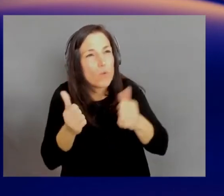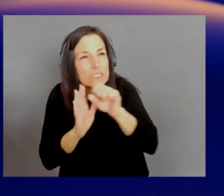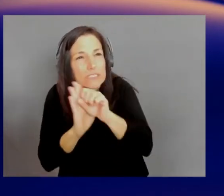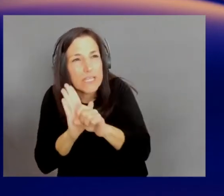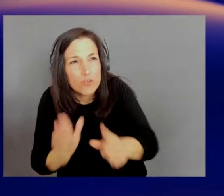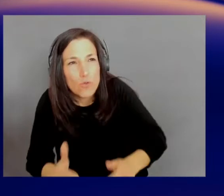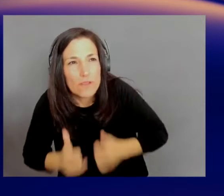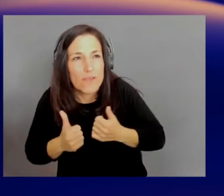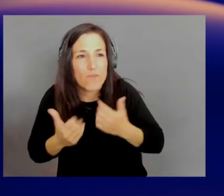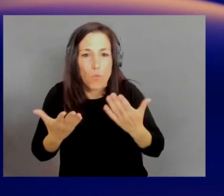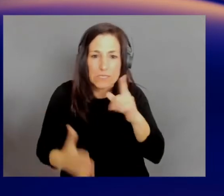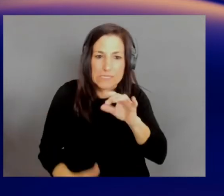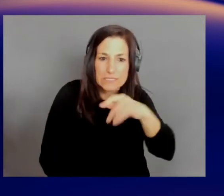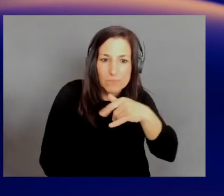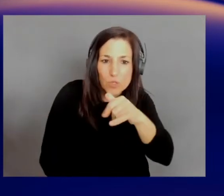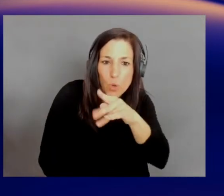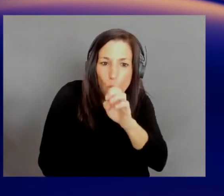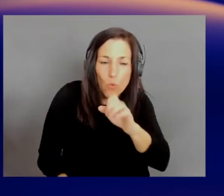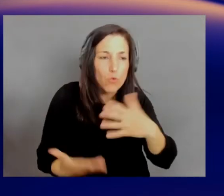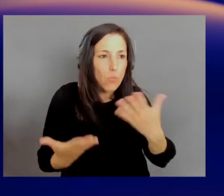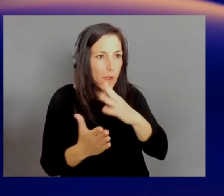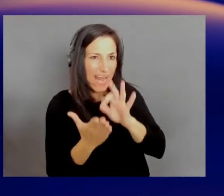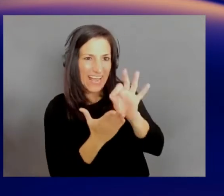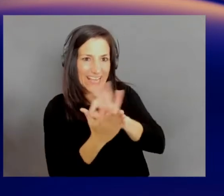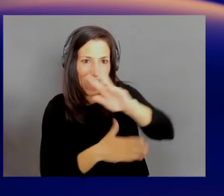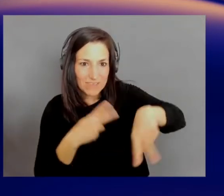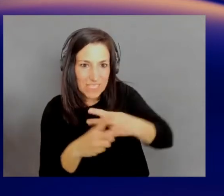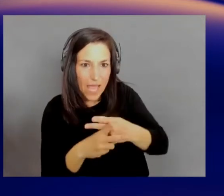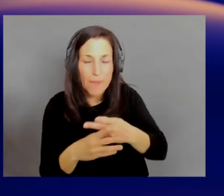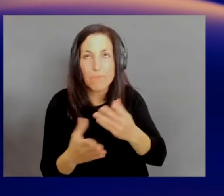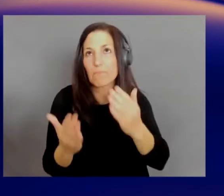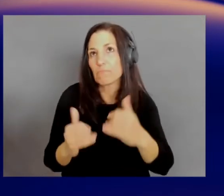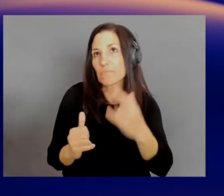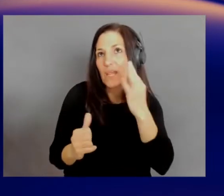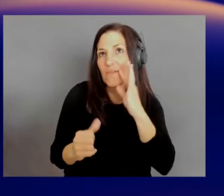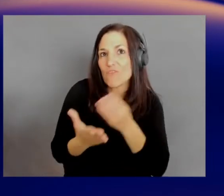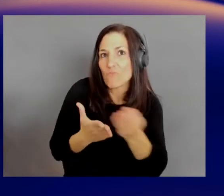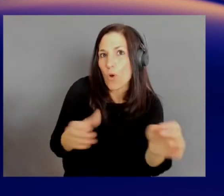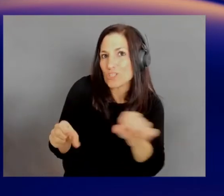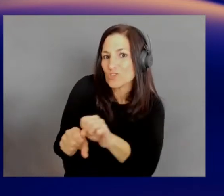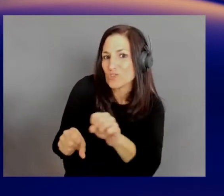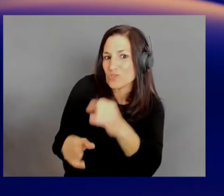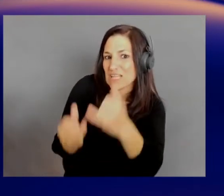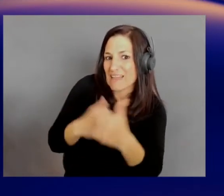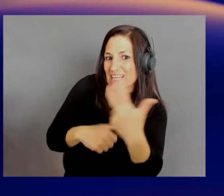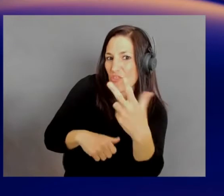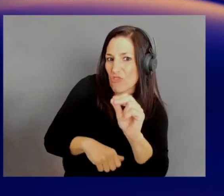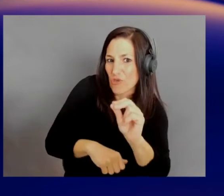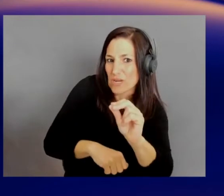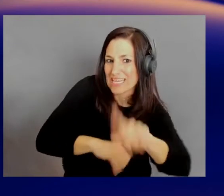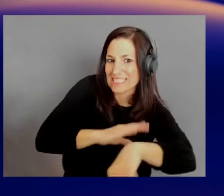whether or not you bought a pair of shoes in the past 30 days, so. I saw one segment that I felt immediately drawn to.